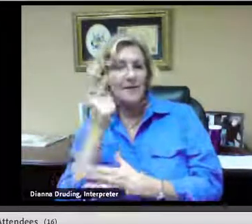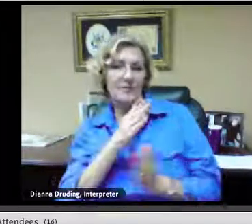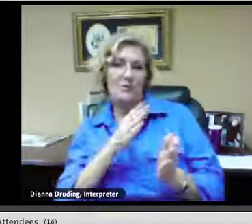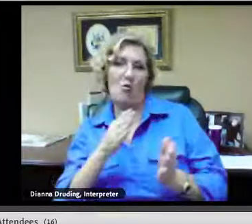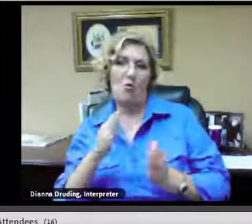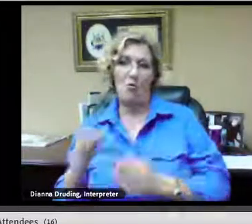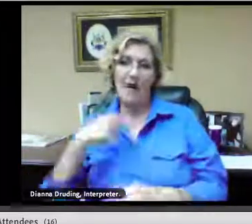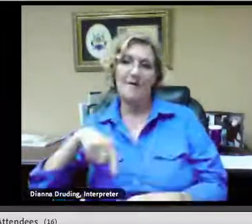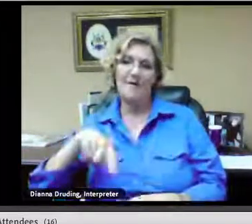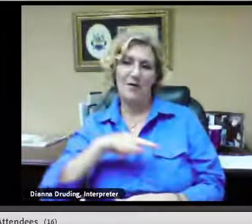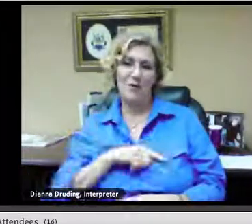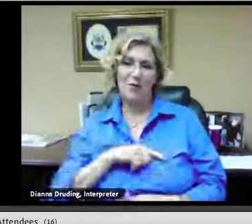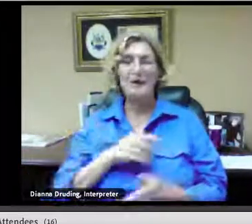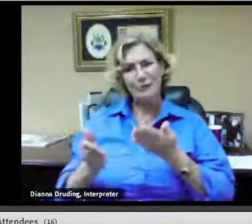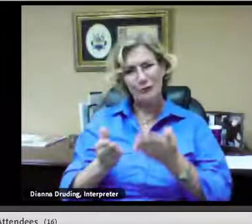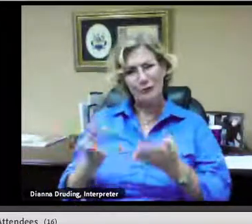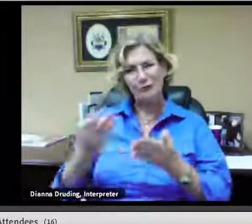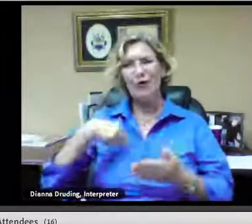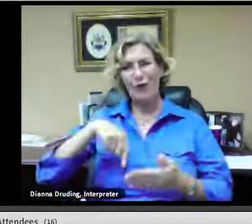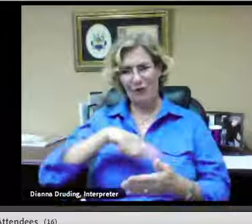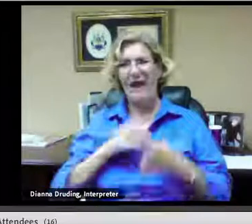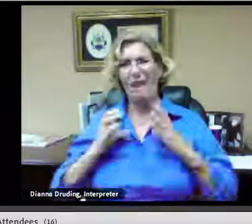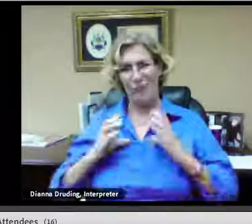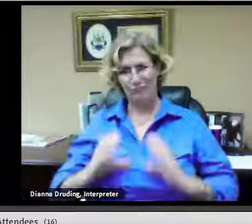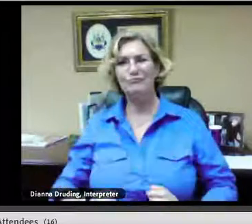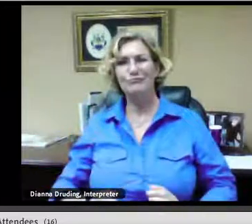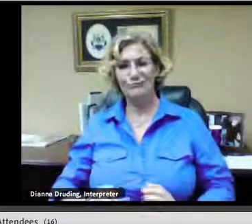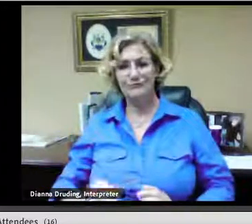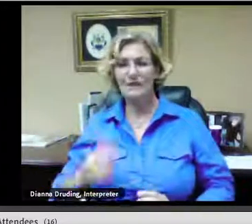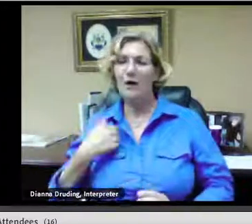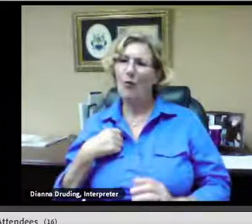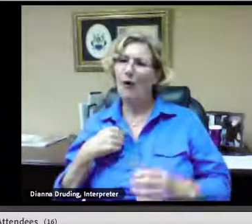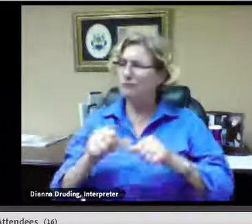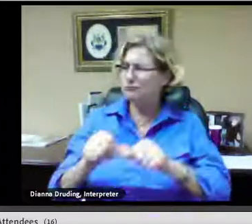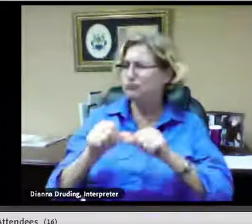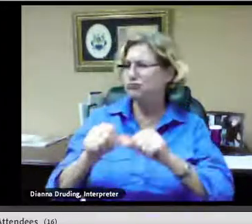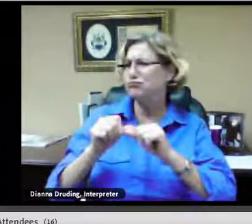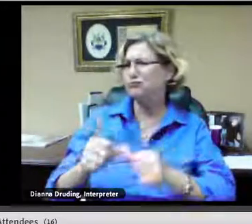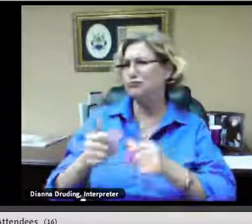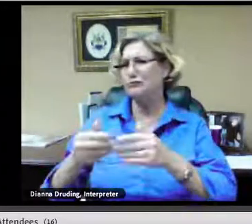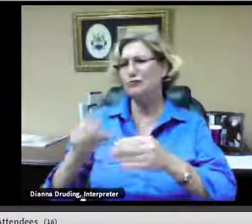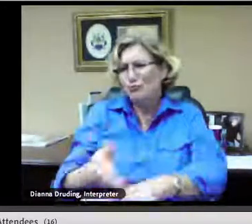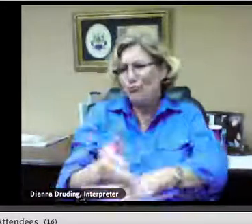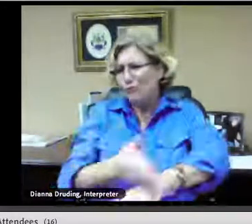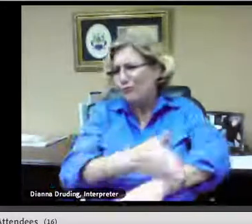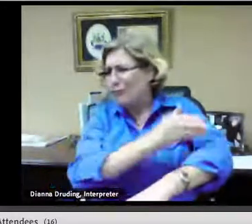the way that we are constantly striving to improve and learn, we've made progress. Okay?